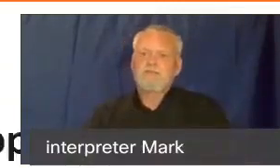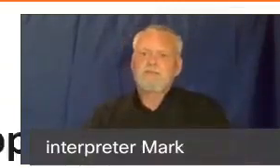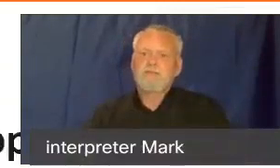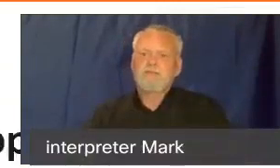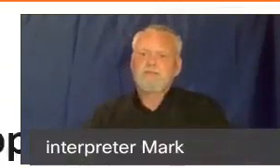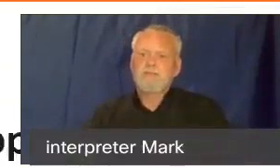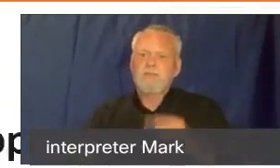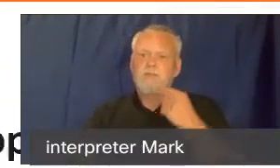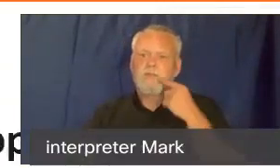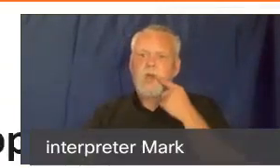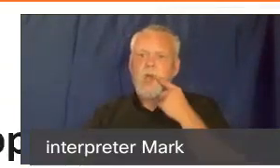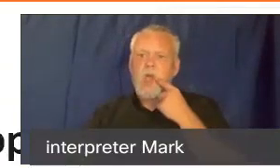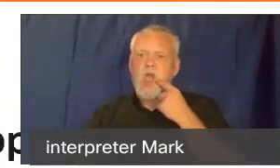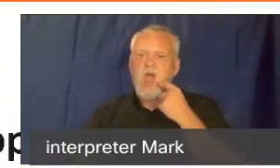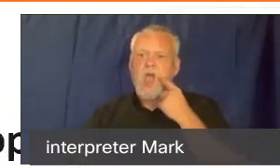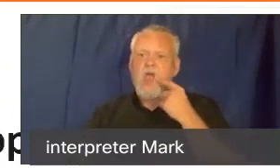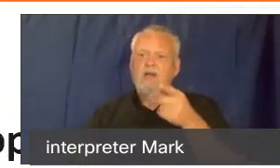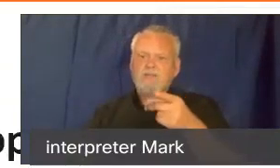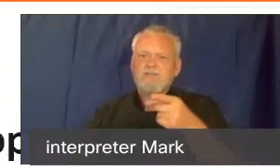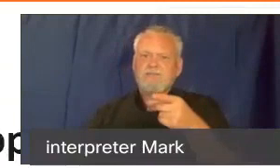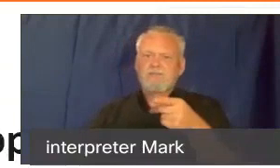I don't think I can point it Steve just some that running.